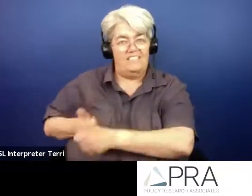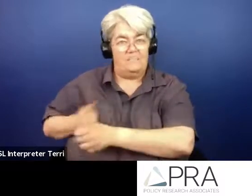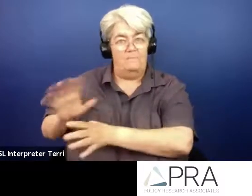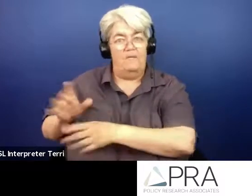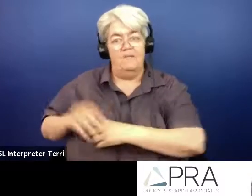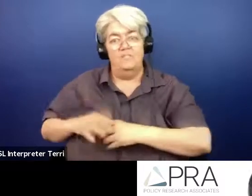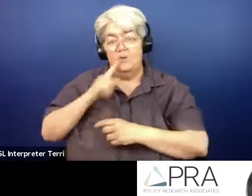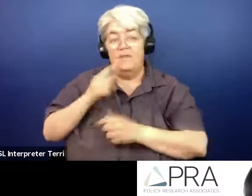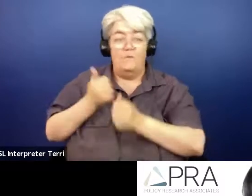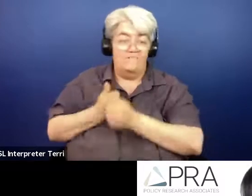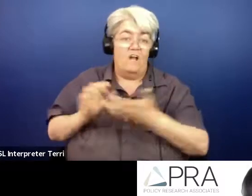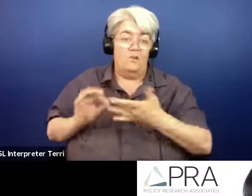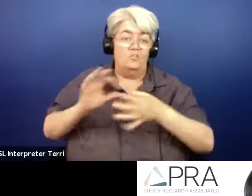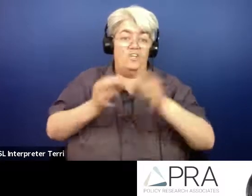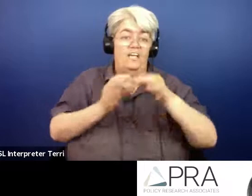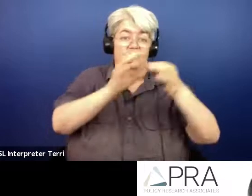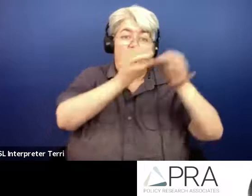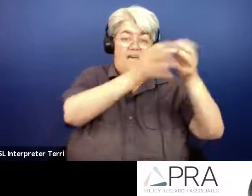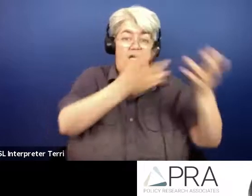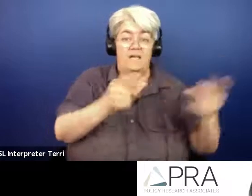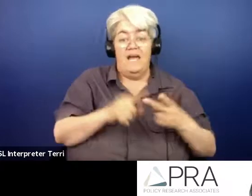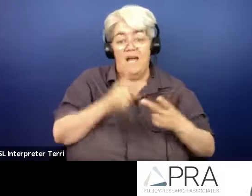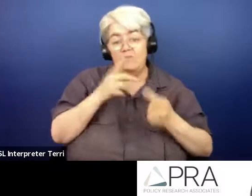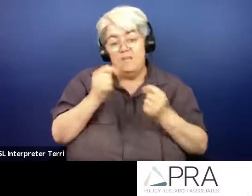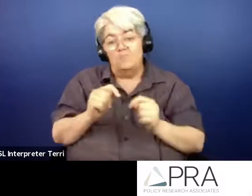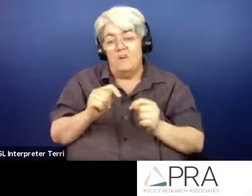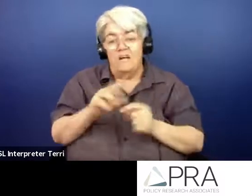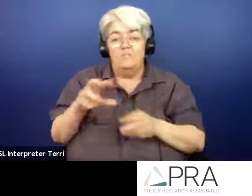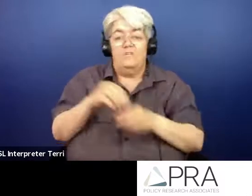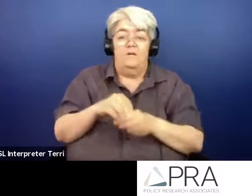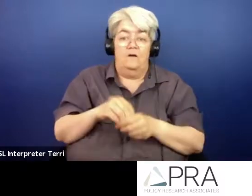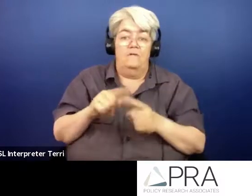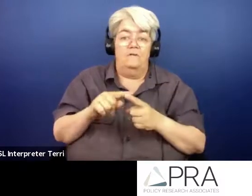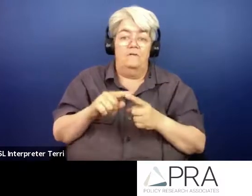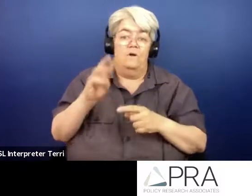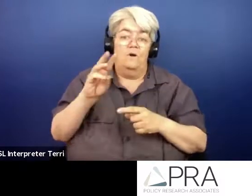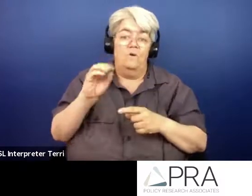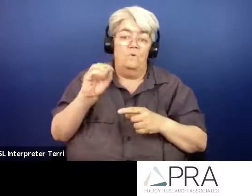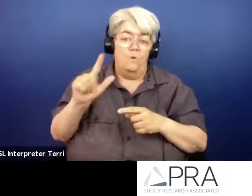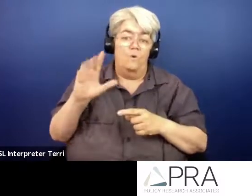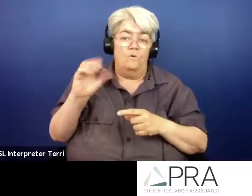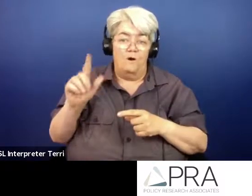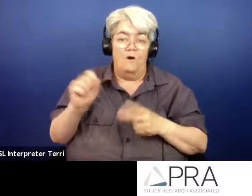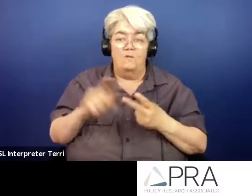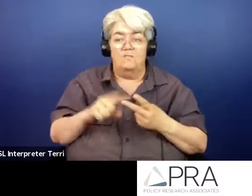of command. You can, of course, try to get on to roll calls and. Be able to offer different kinds of training